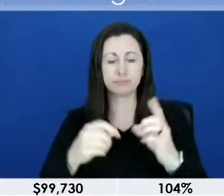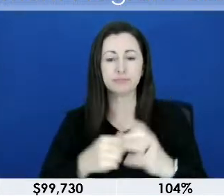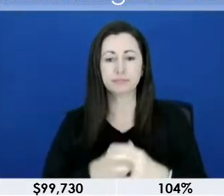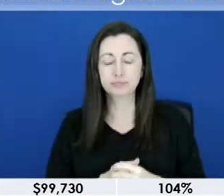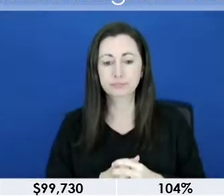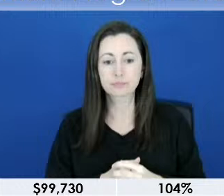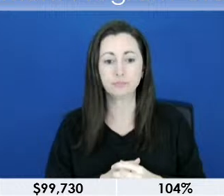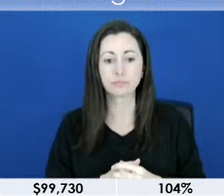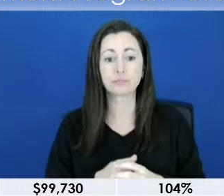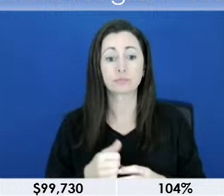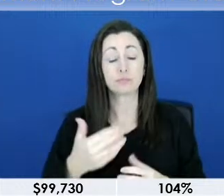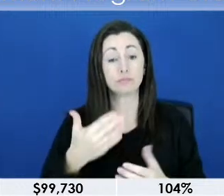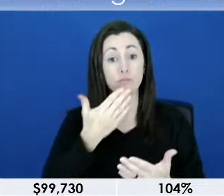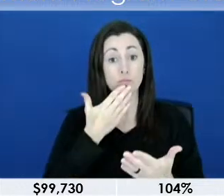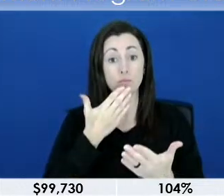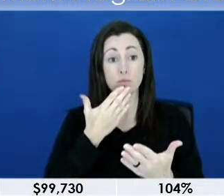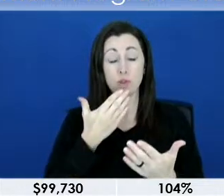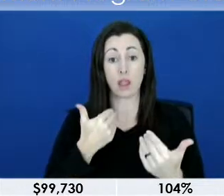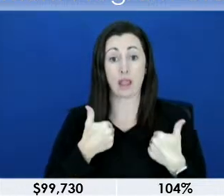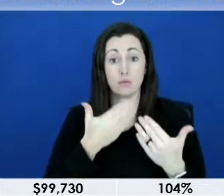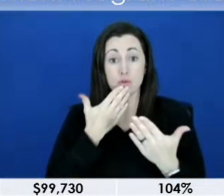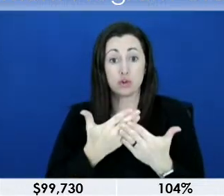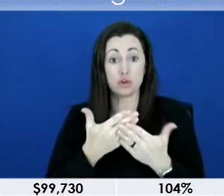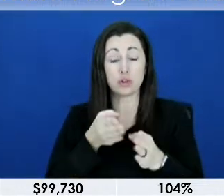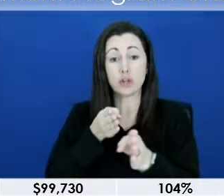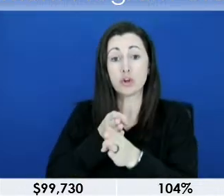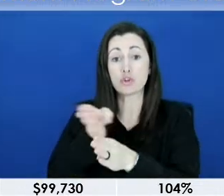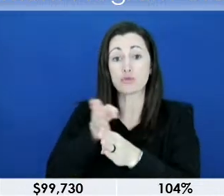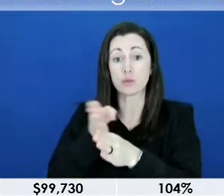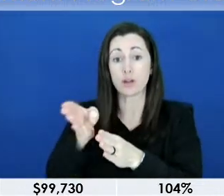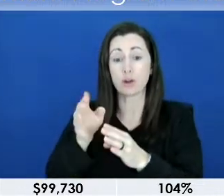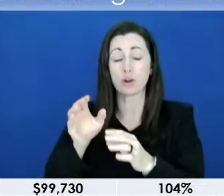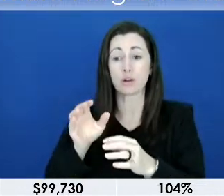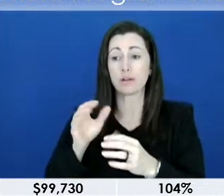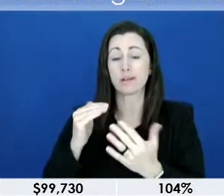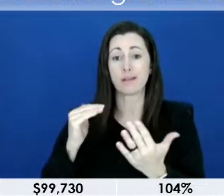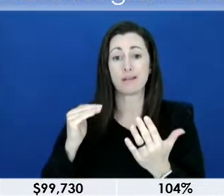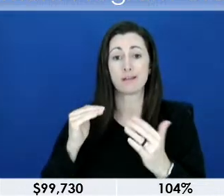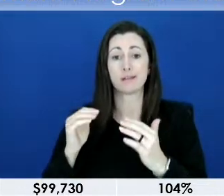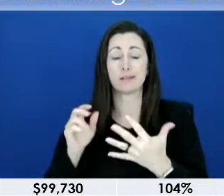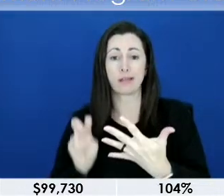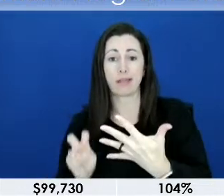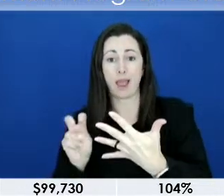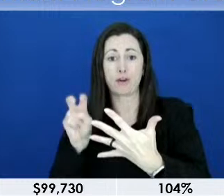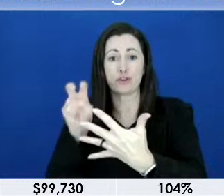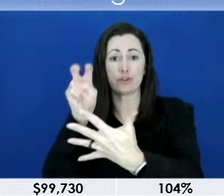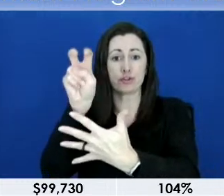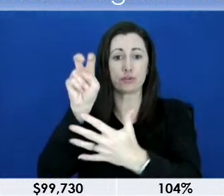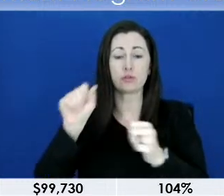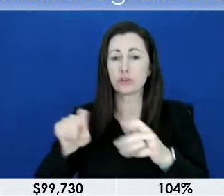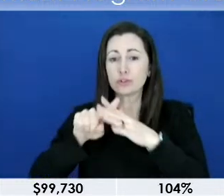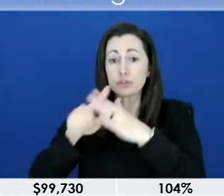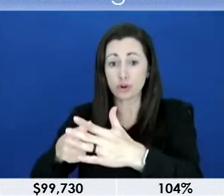REQUIRE A COLLEGE EDUCATION.